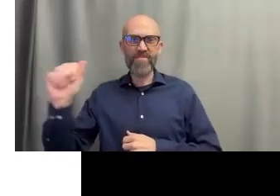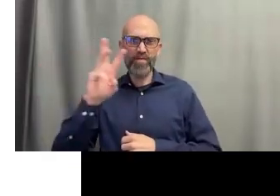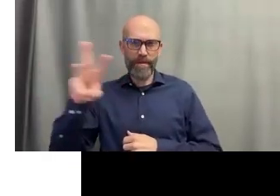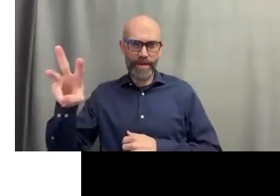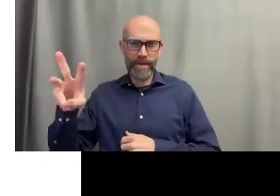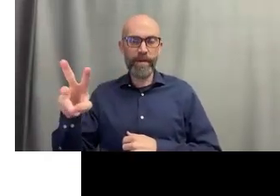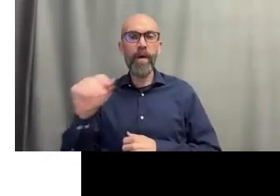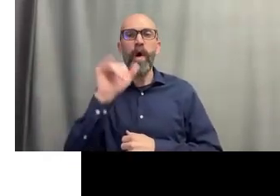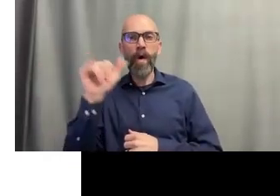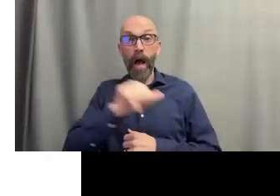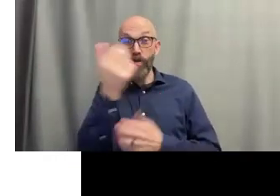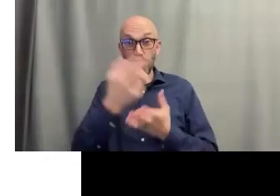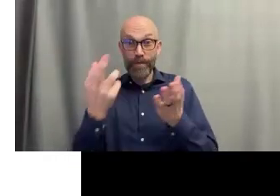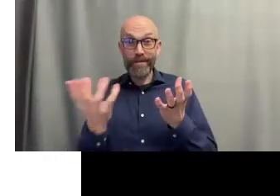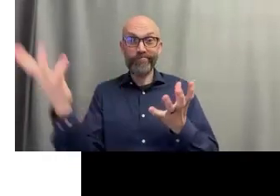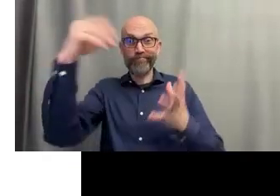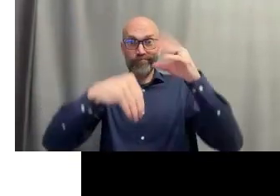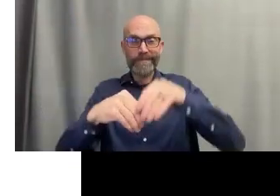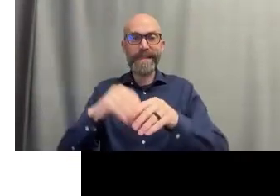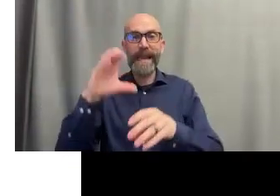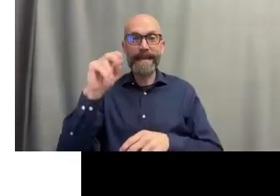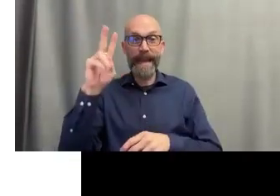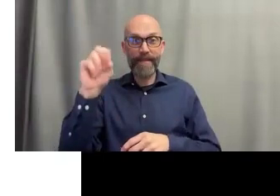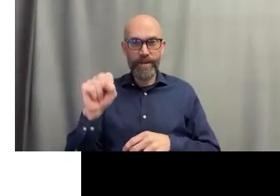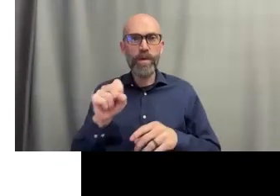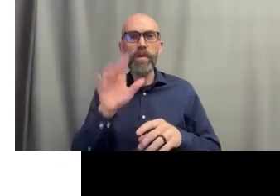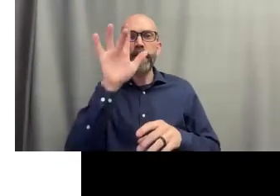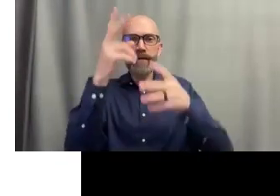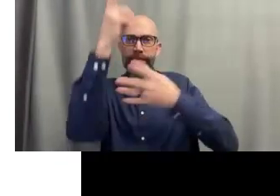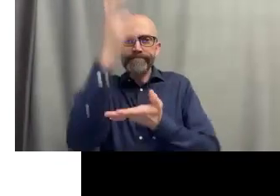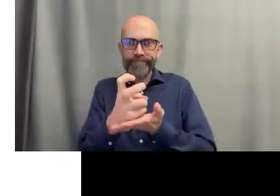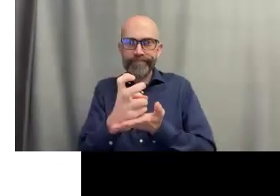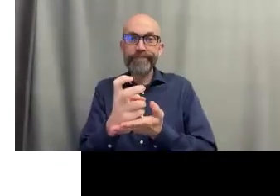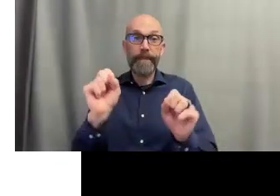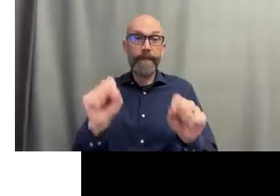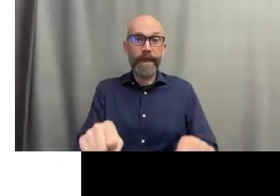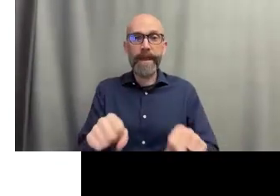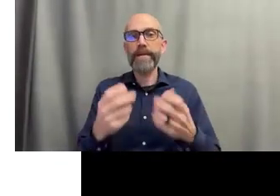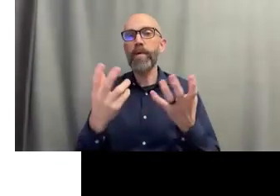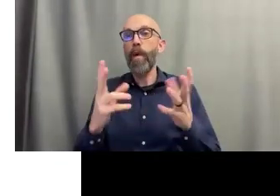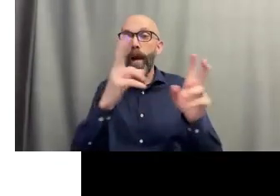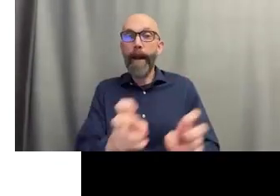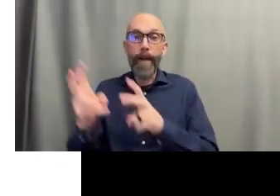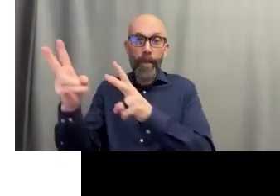some of these resources into Canvas so you can download them, and upload them into your course